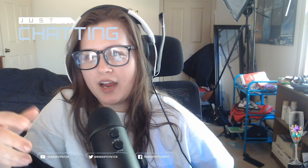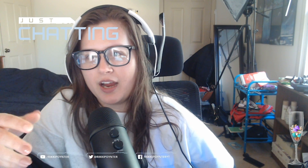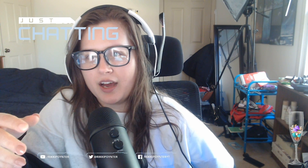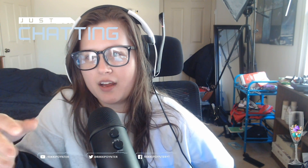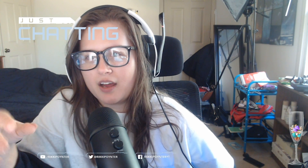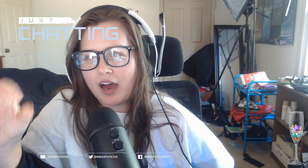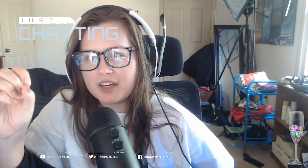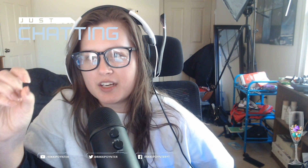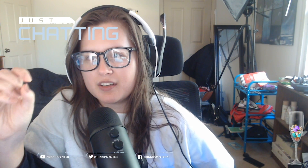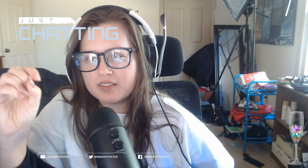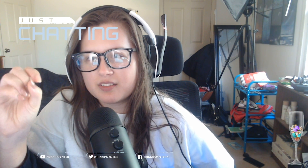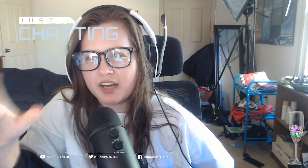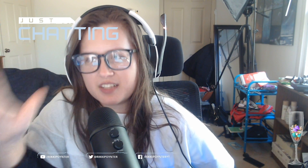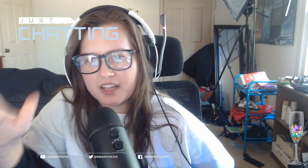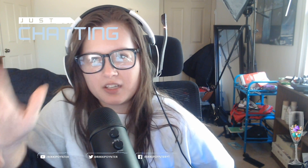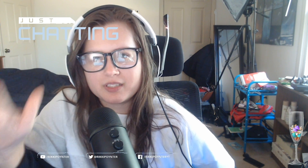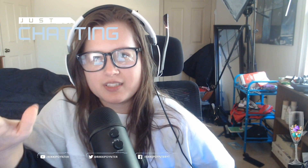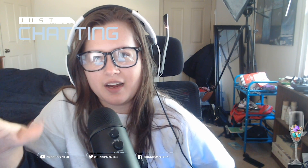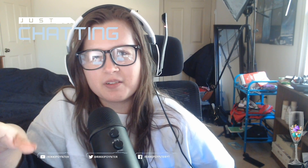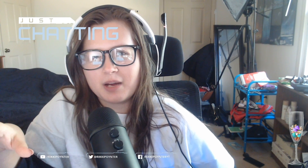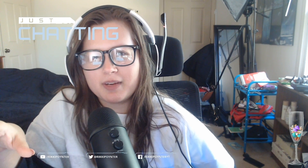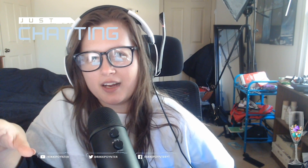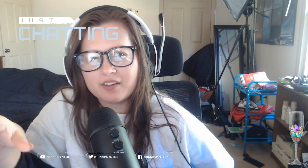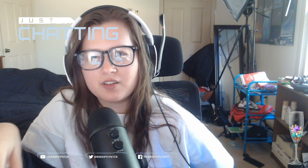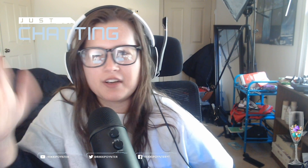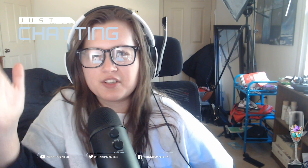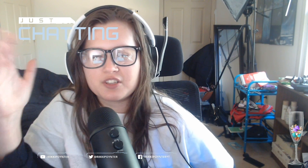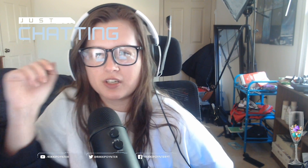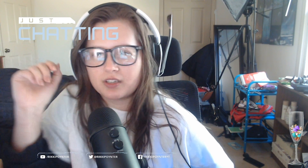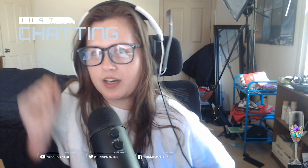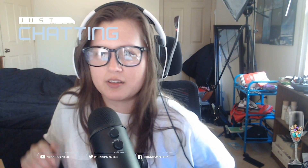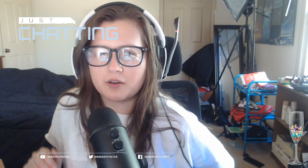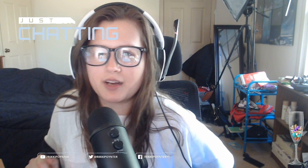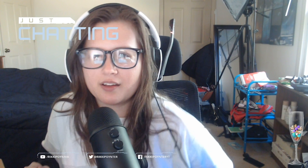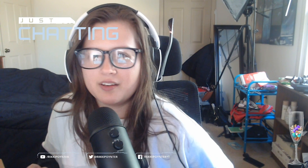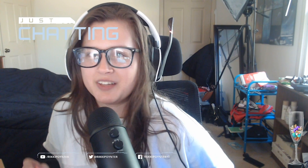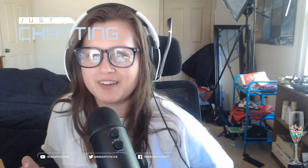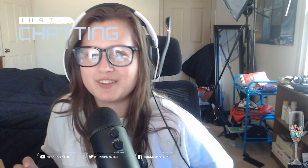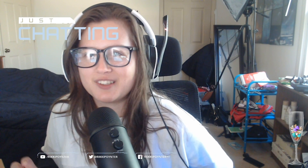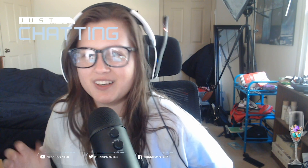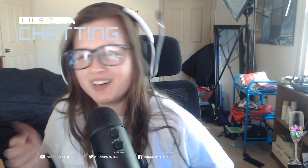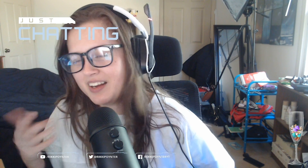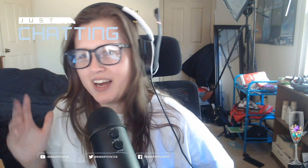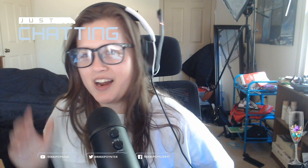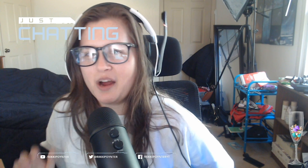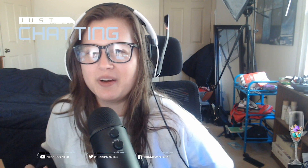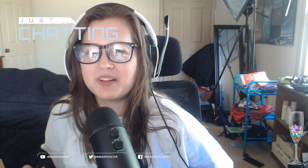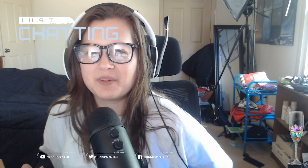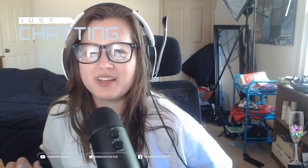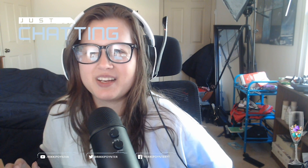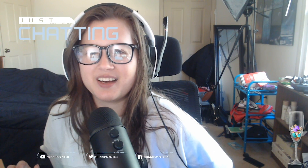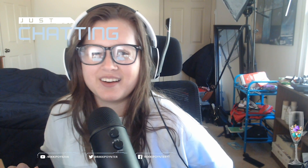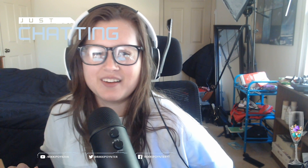And I could sense that there was sound coming out so I just took that as "OK. They understood." And I went through the...